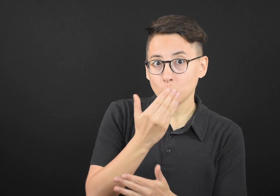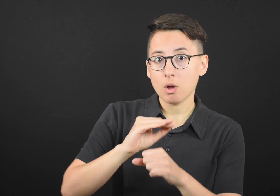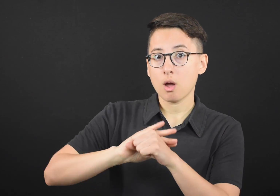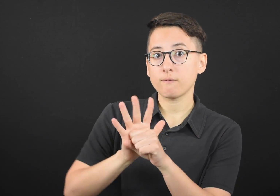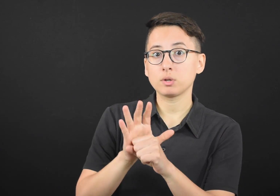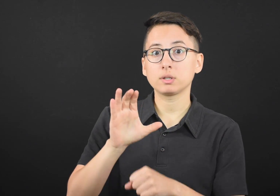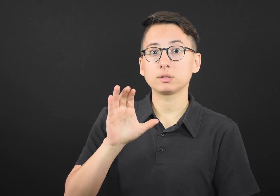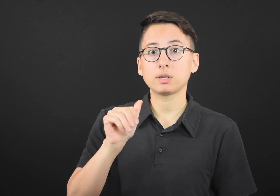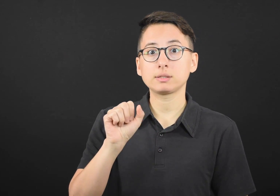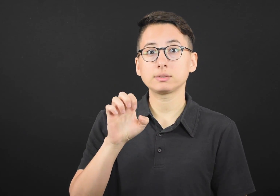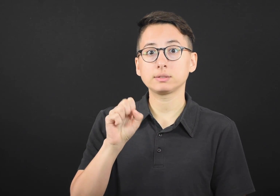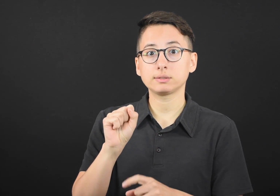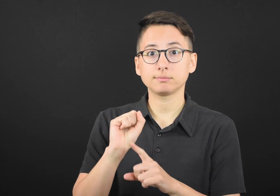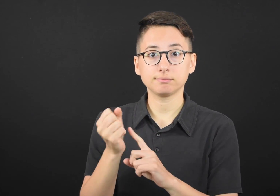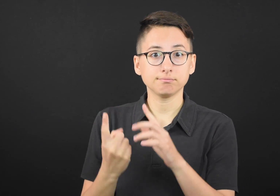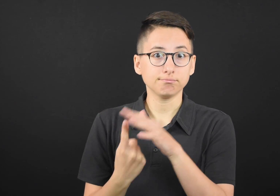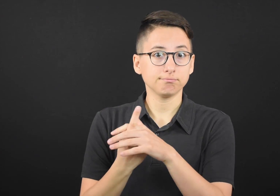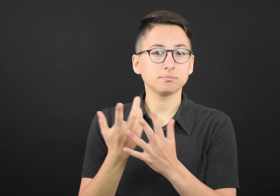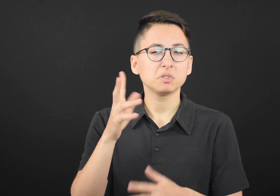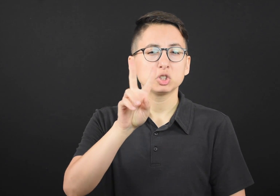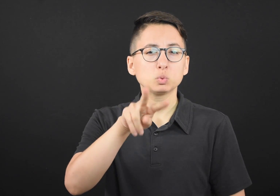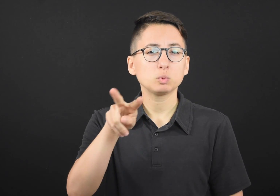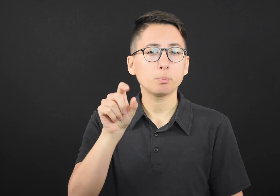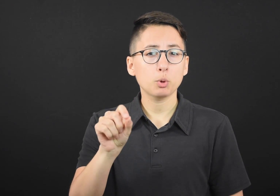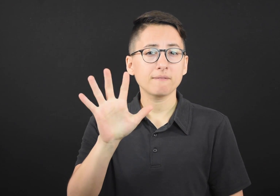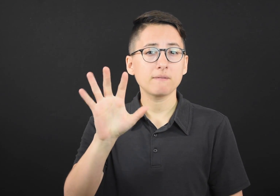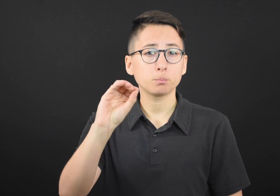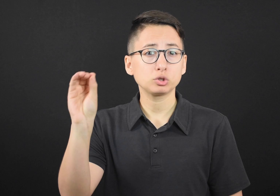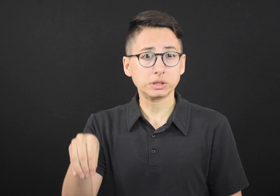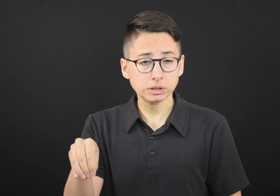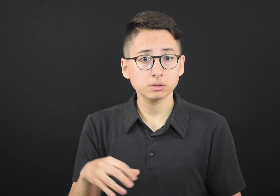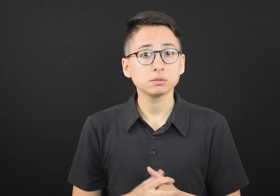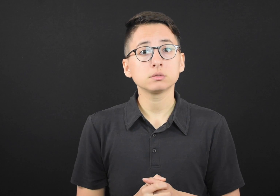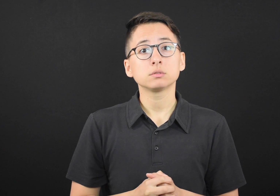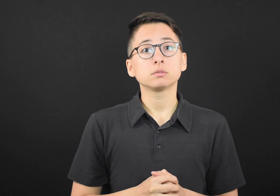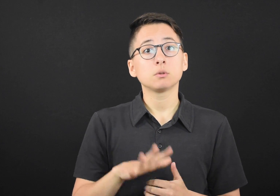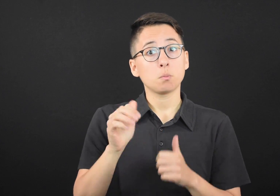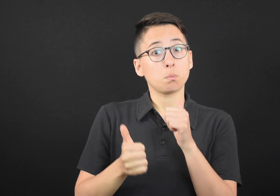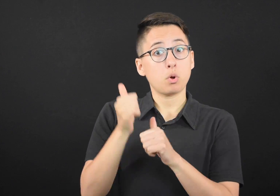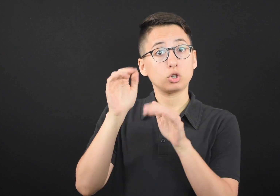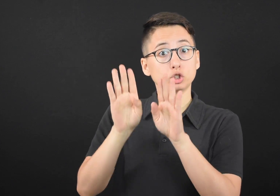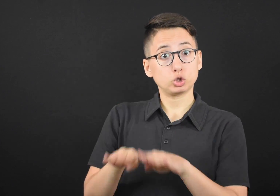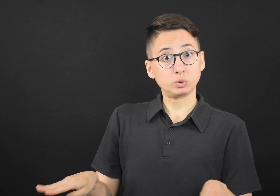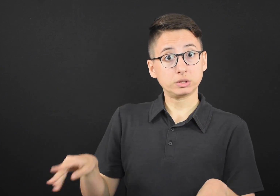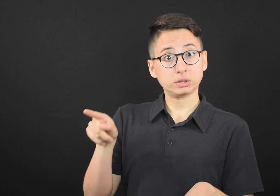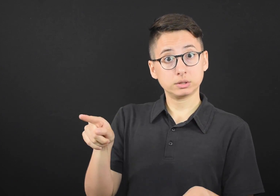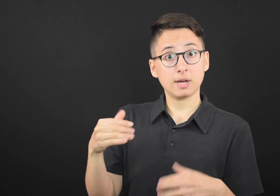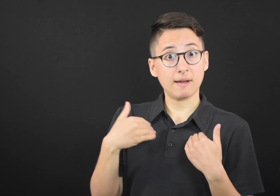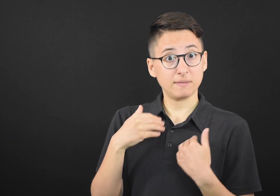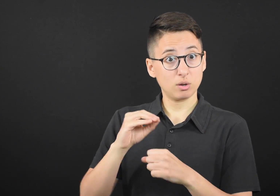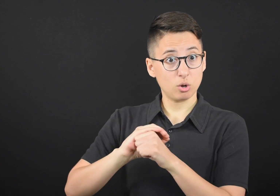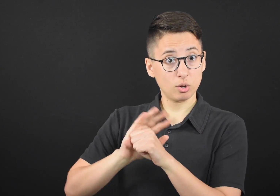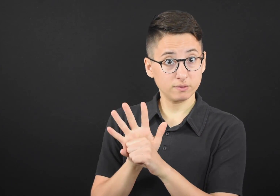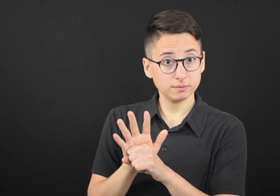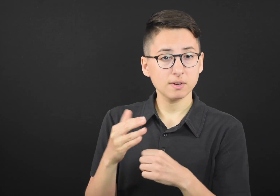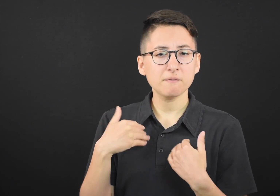all new COVID cases (22.5%). While most children with COVID have